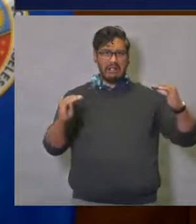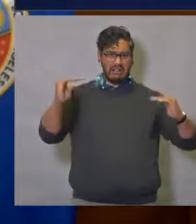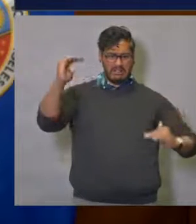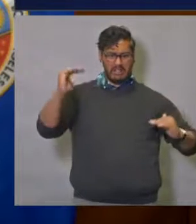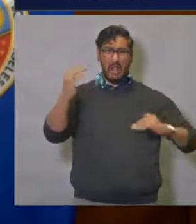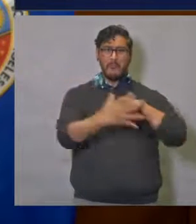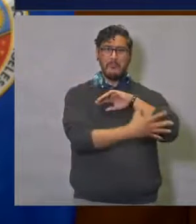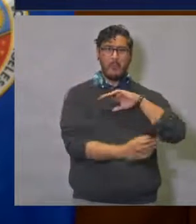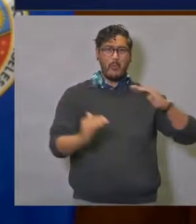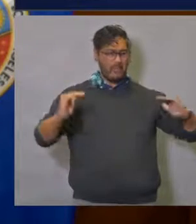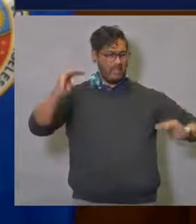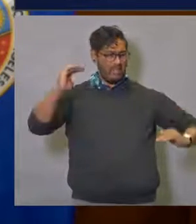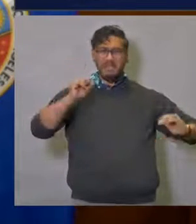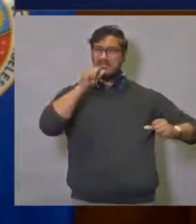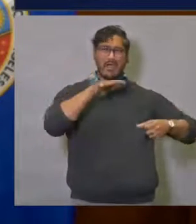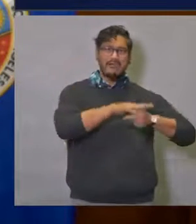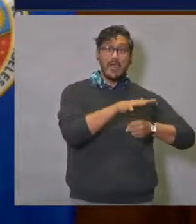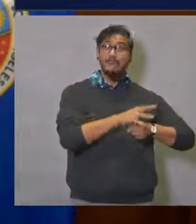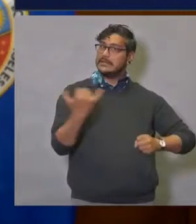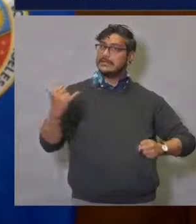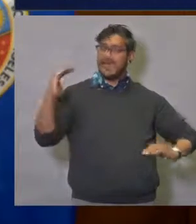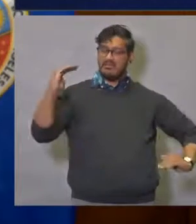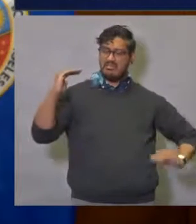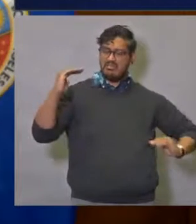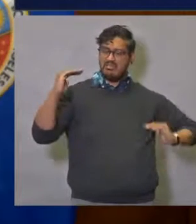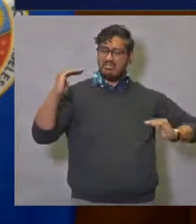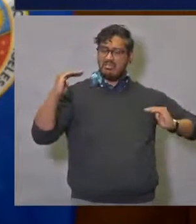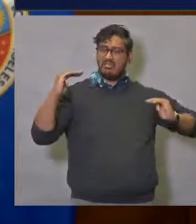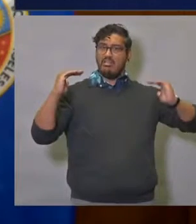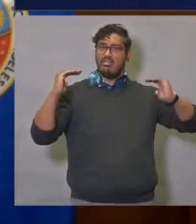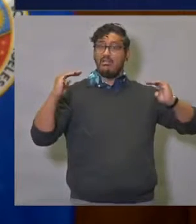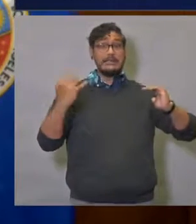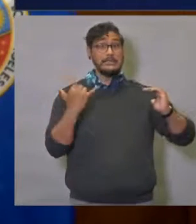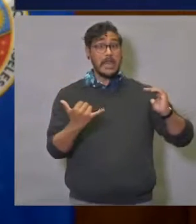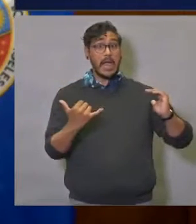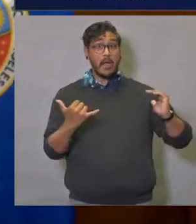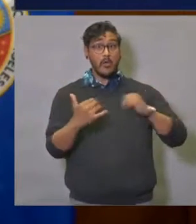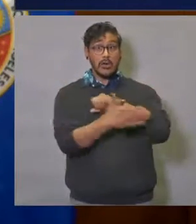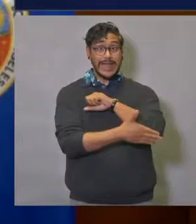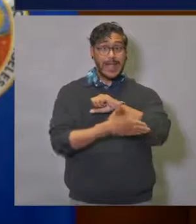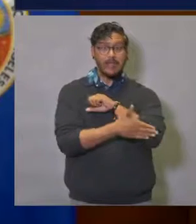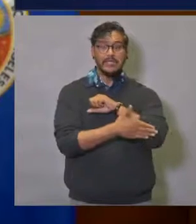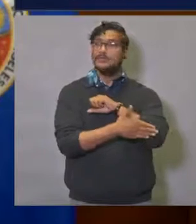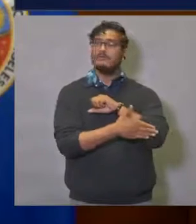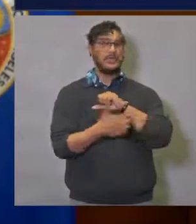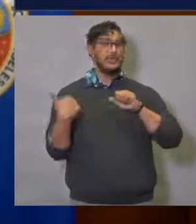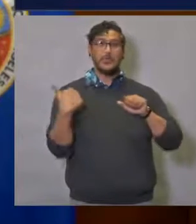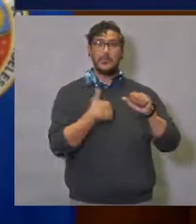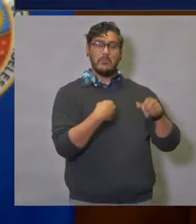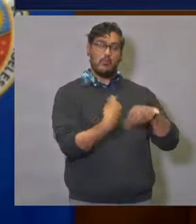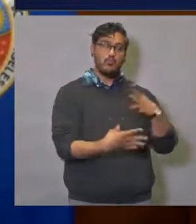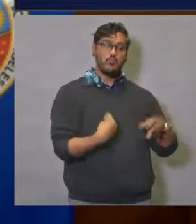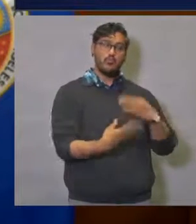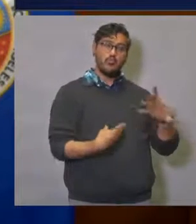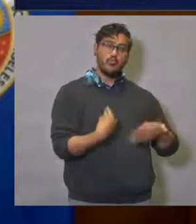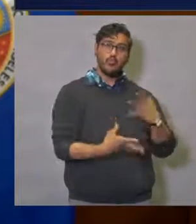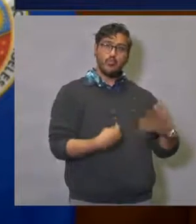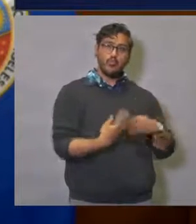OUR RESPONSE TO THIS PANDEMIC.